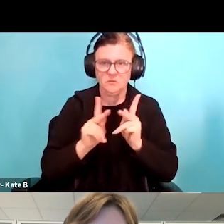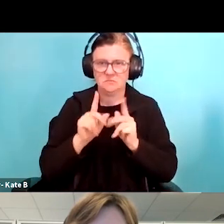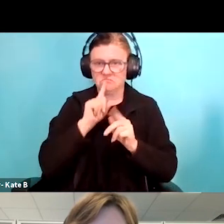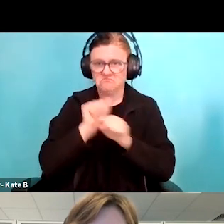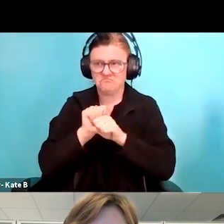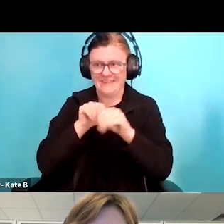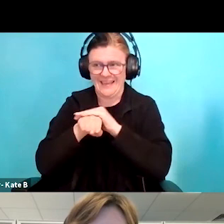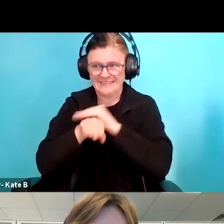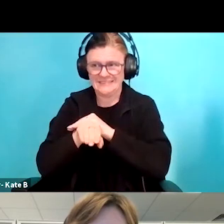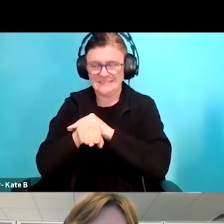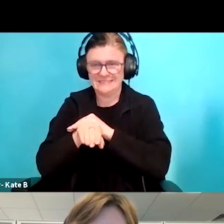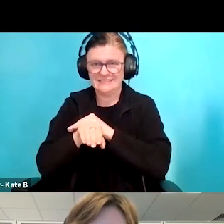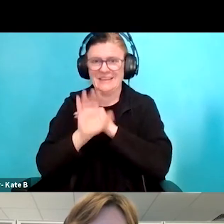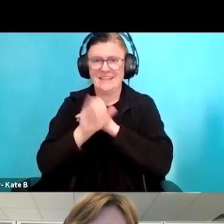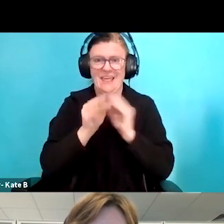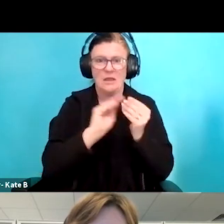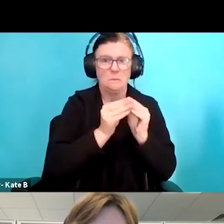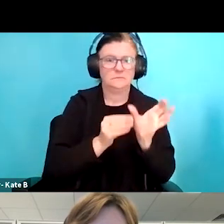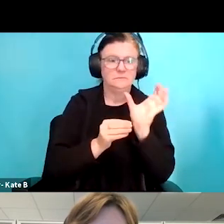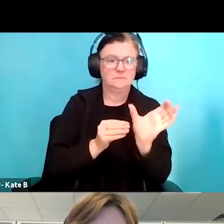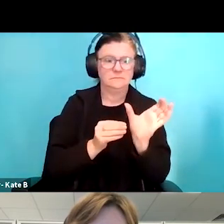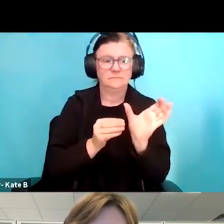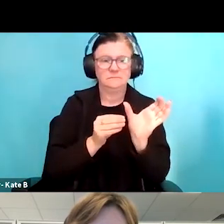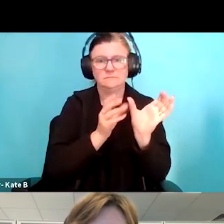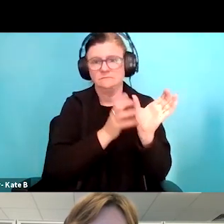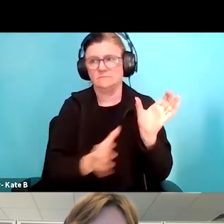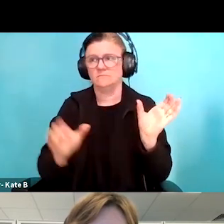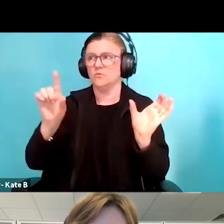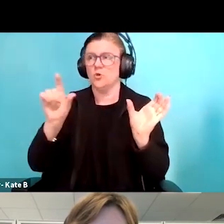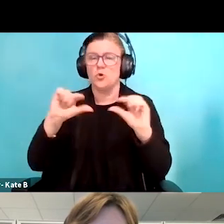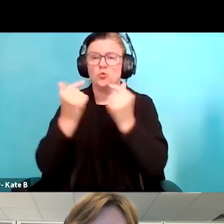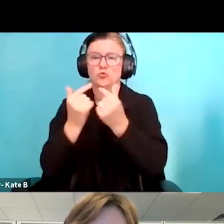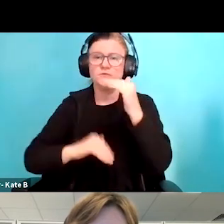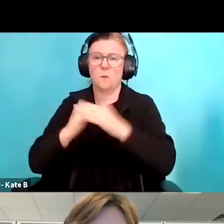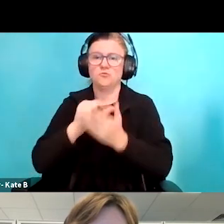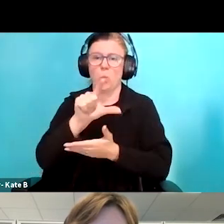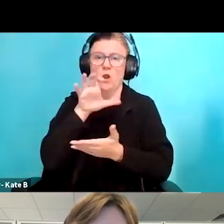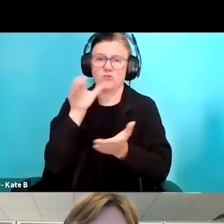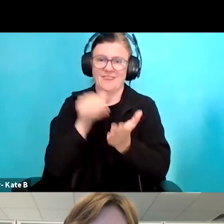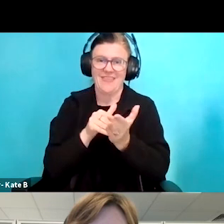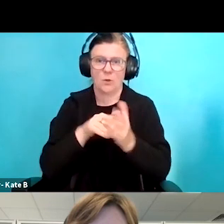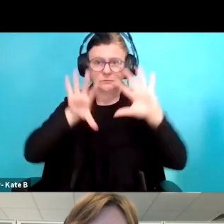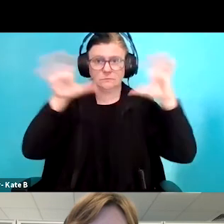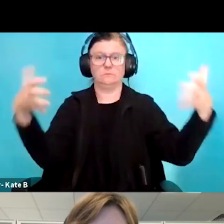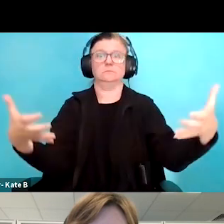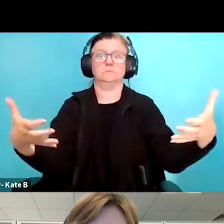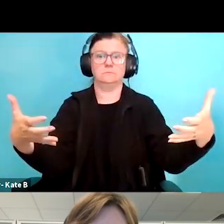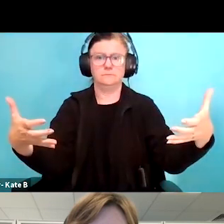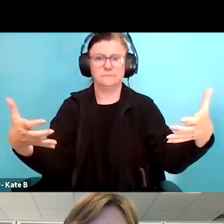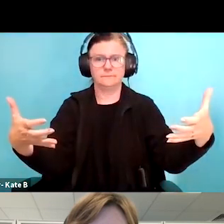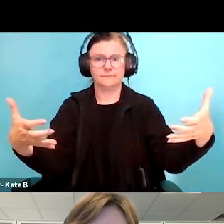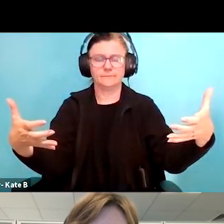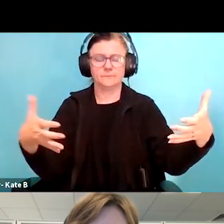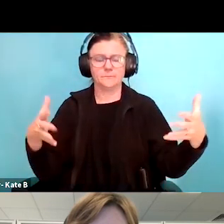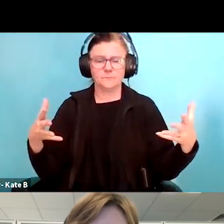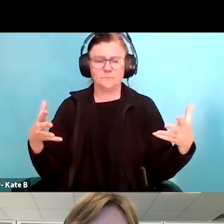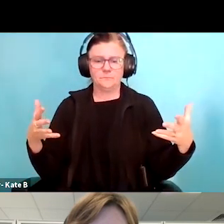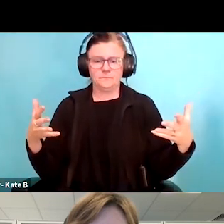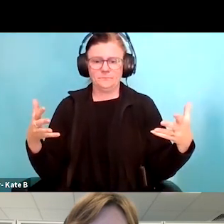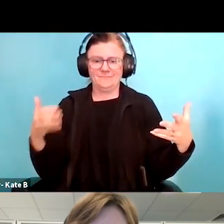that is merged up to groups of 100,000 and if you are trying to get rural area